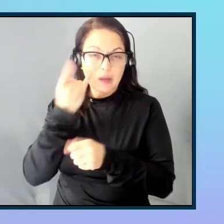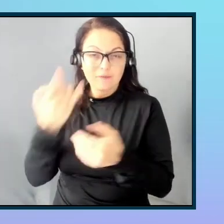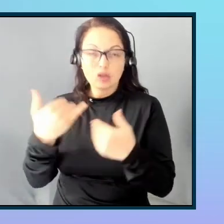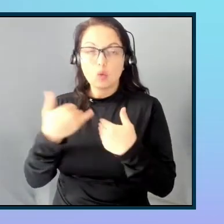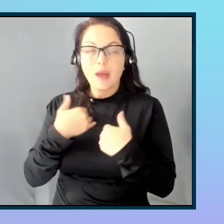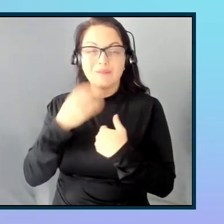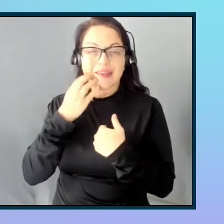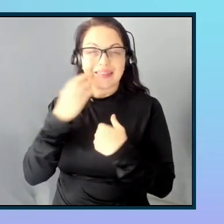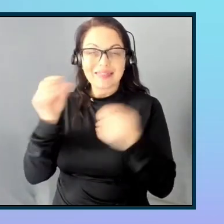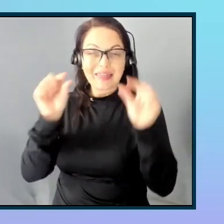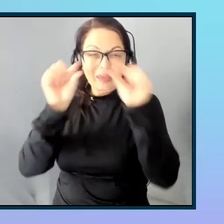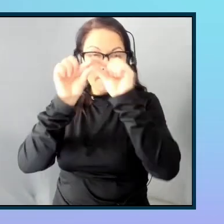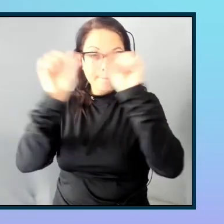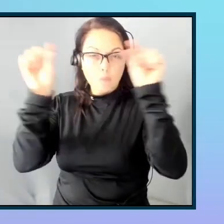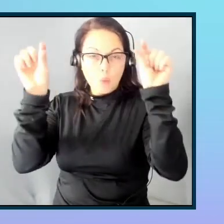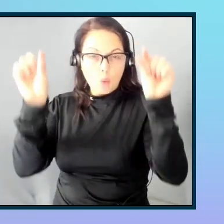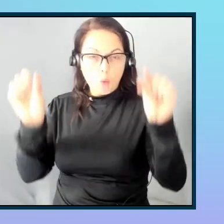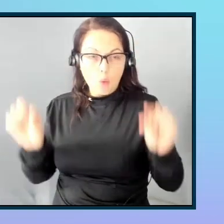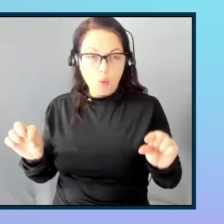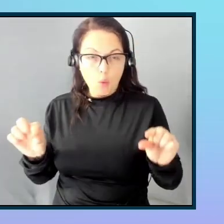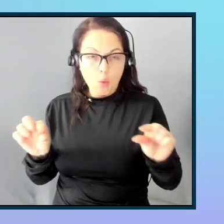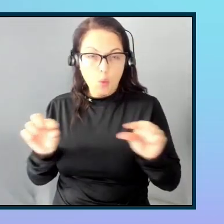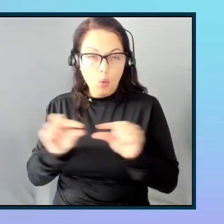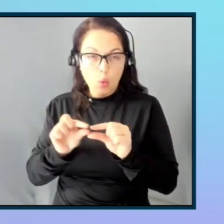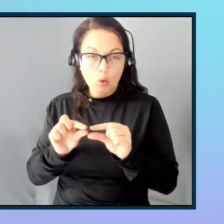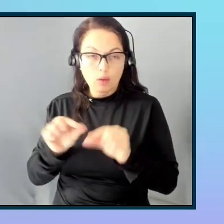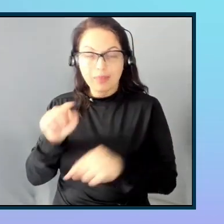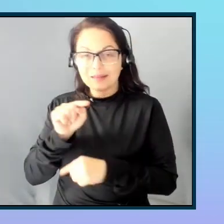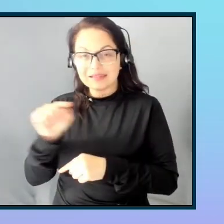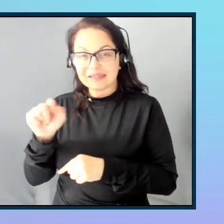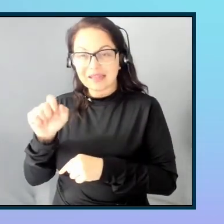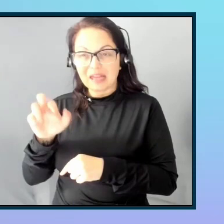that is dash or dots, as long as the area is sufficient